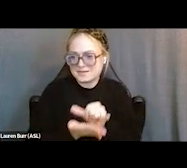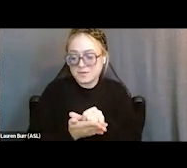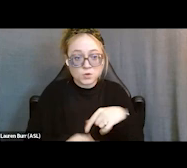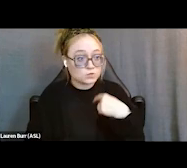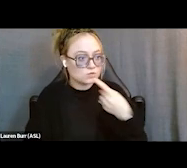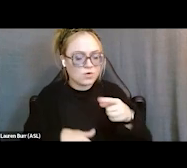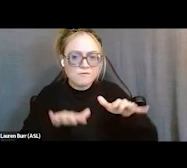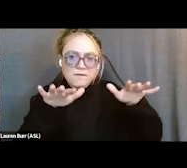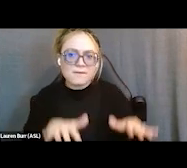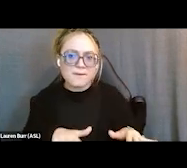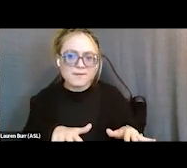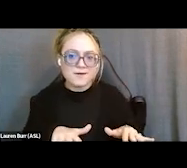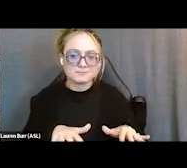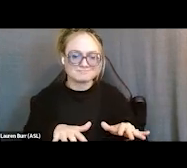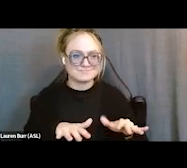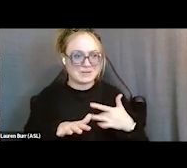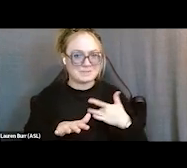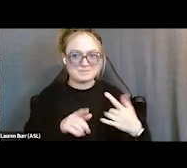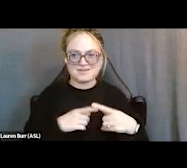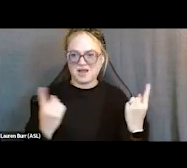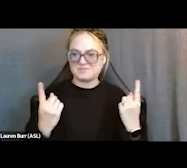the opposite effect, instead it makes us more upset.